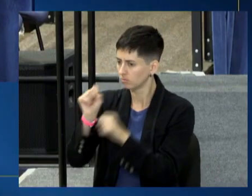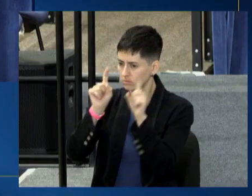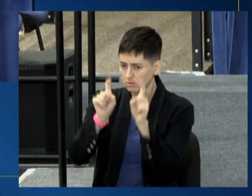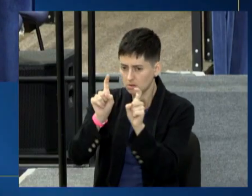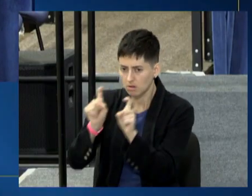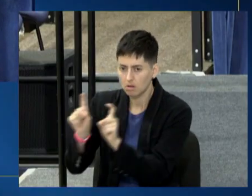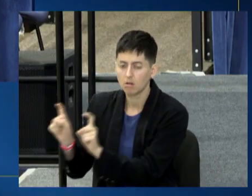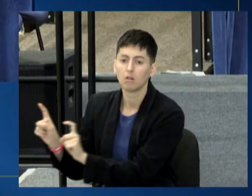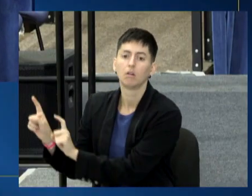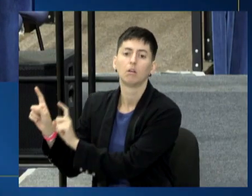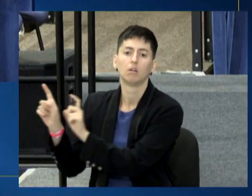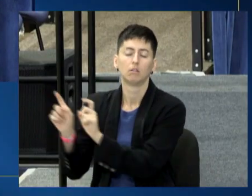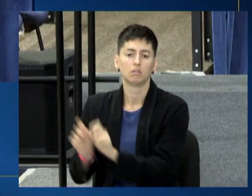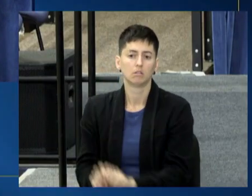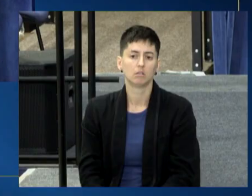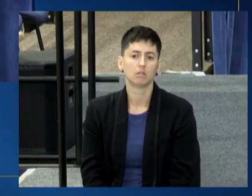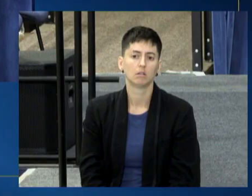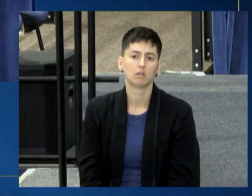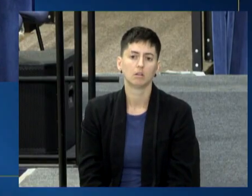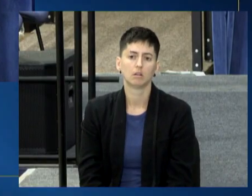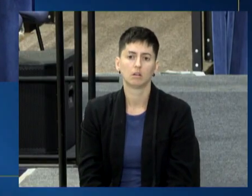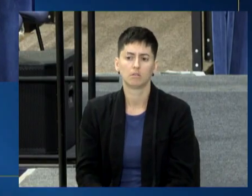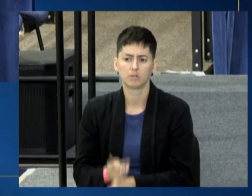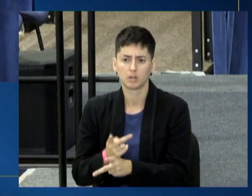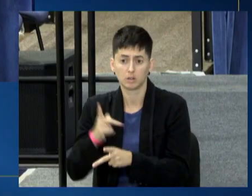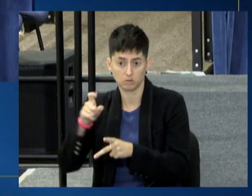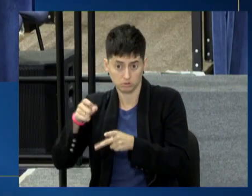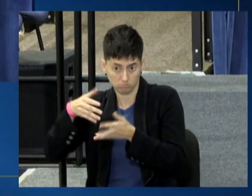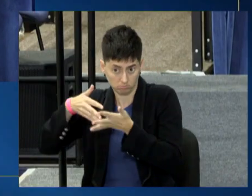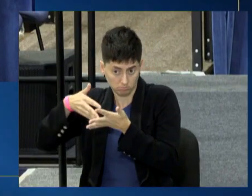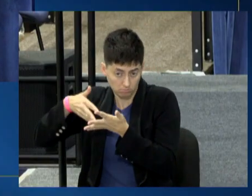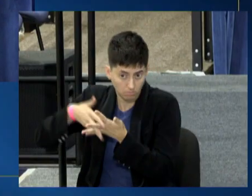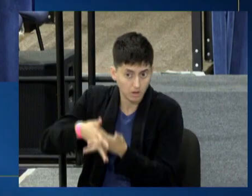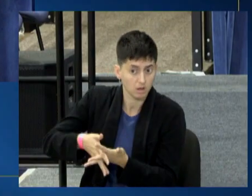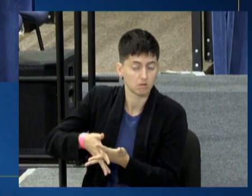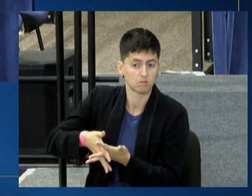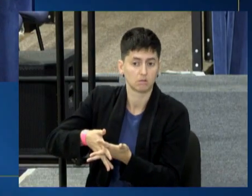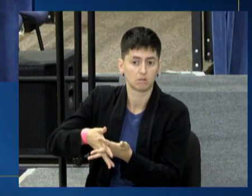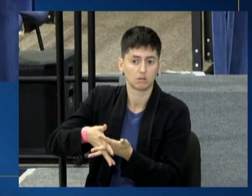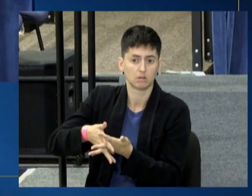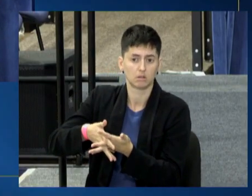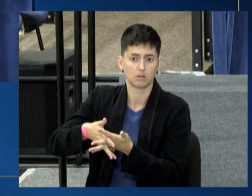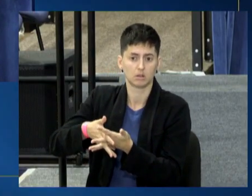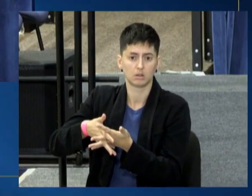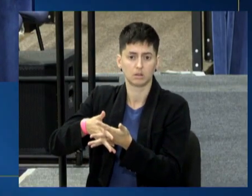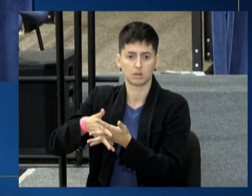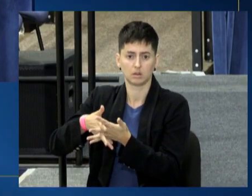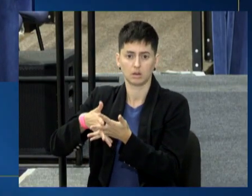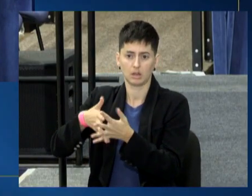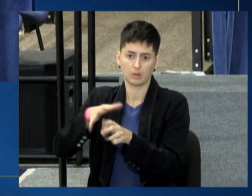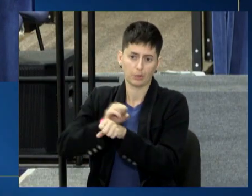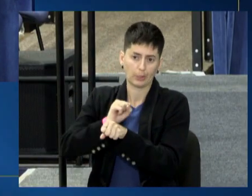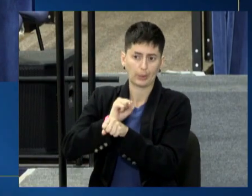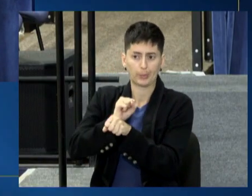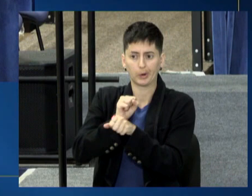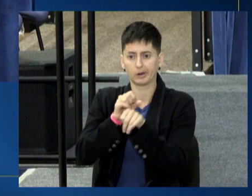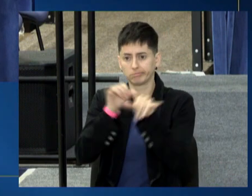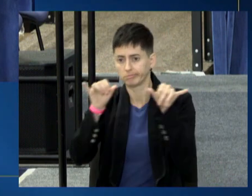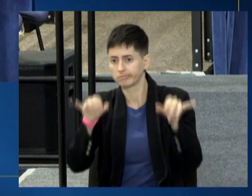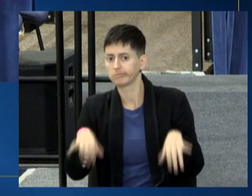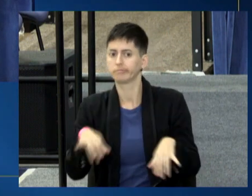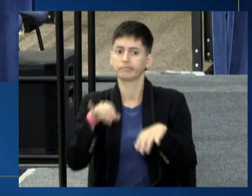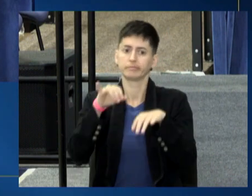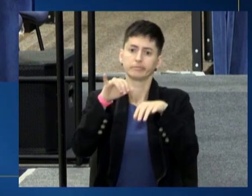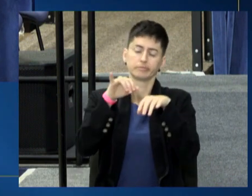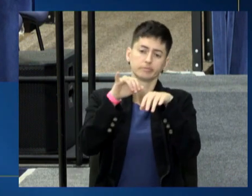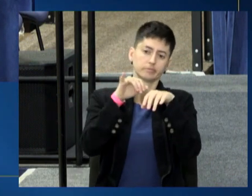money to be embedded in the workflow -- daily workflow of institutions, including Moffitt.